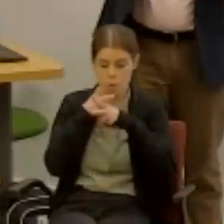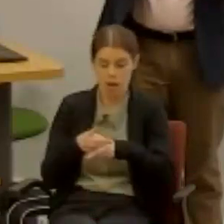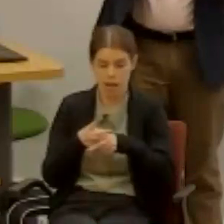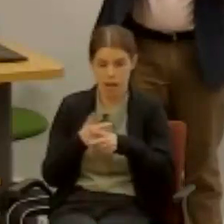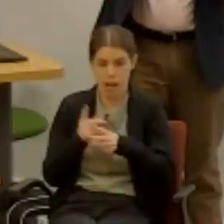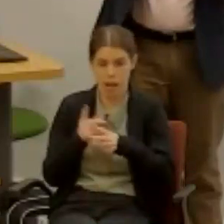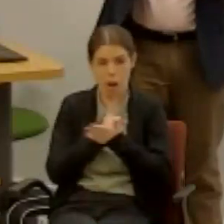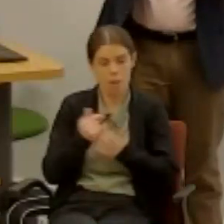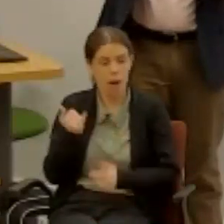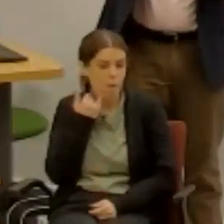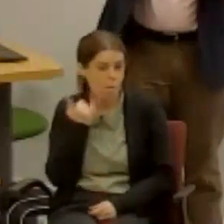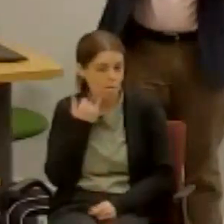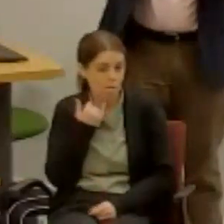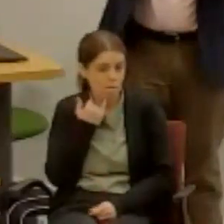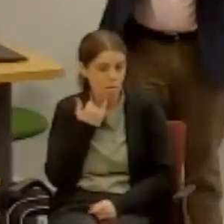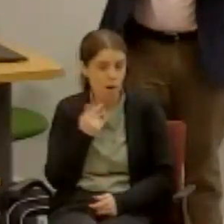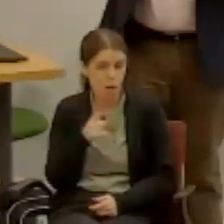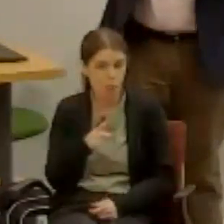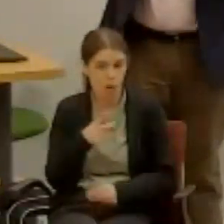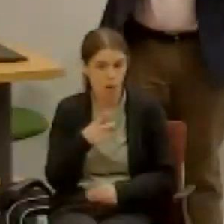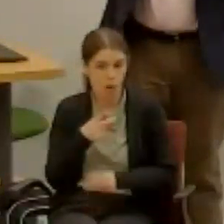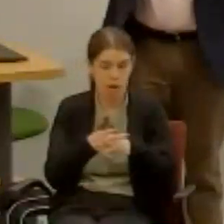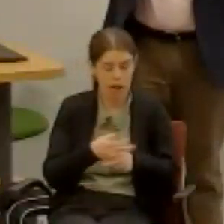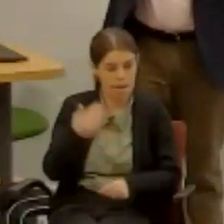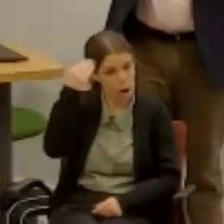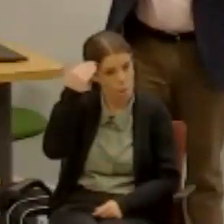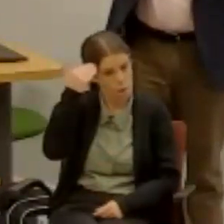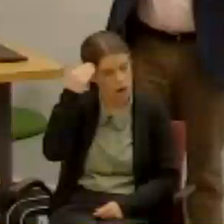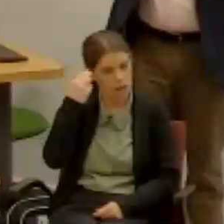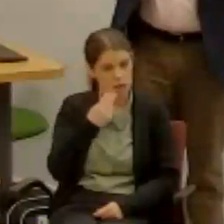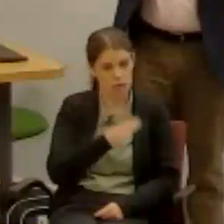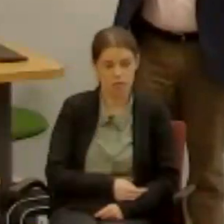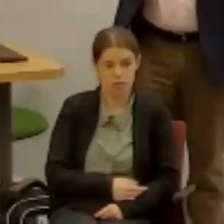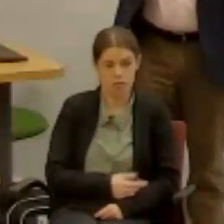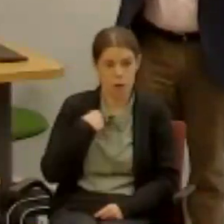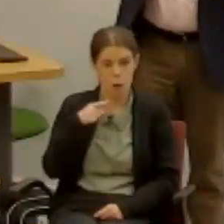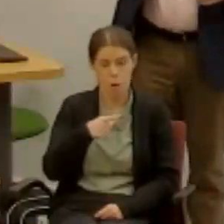welfare of our mobile phones, and they do about the welfare of our brains 2030 years ago, or at least athletes to.